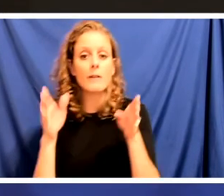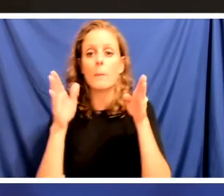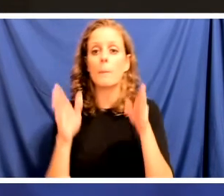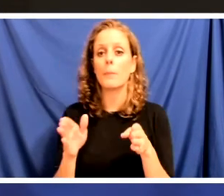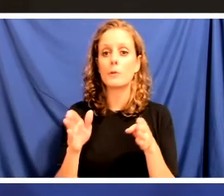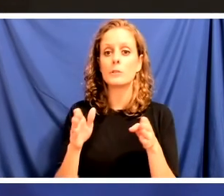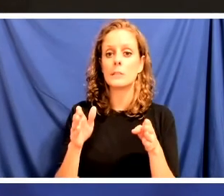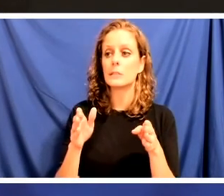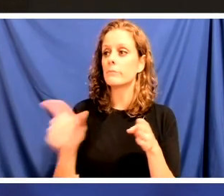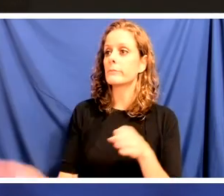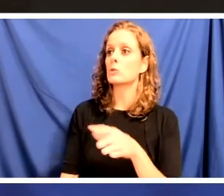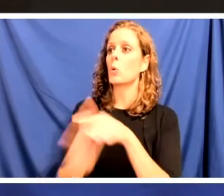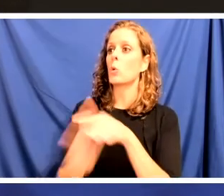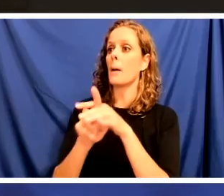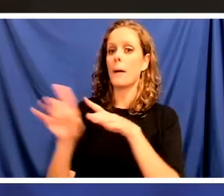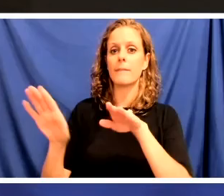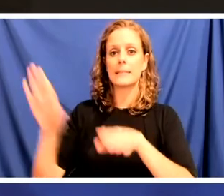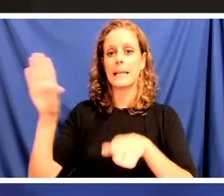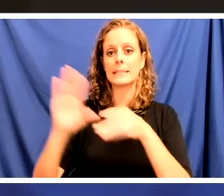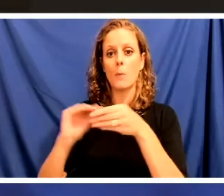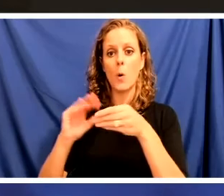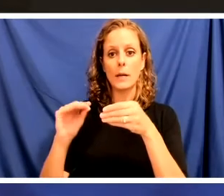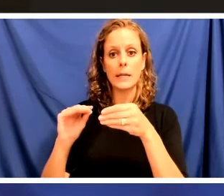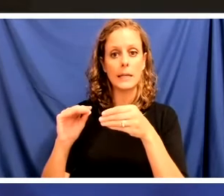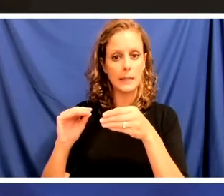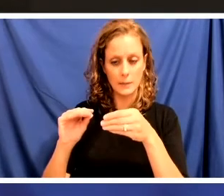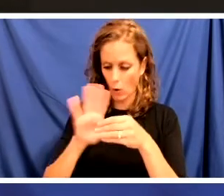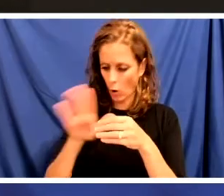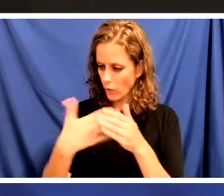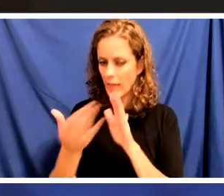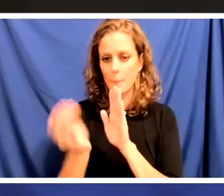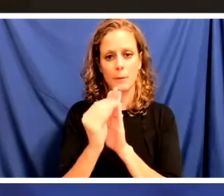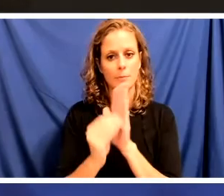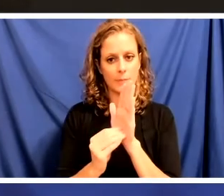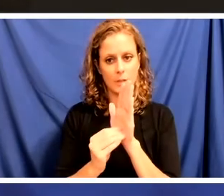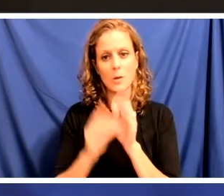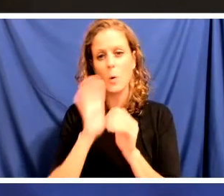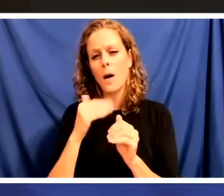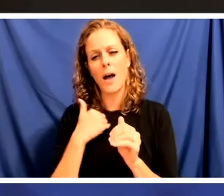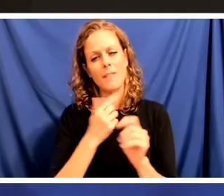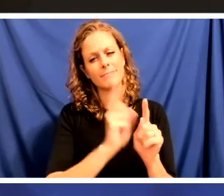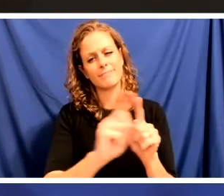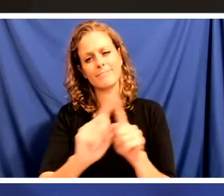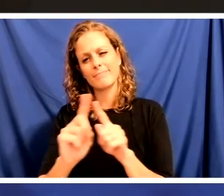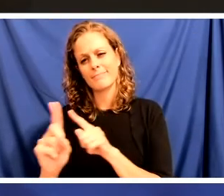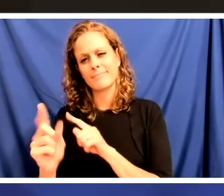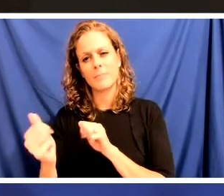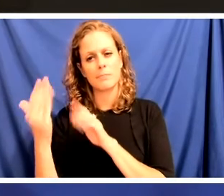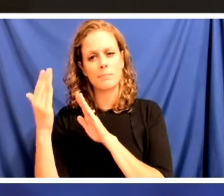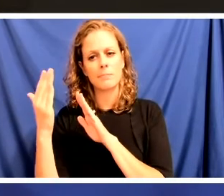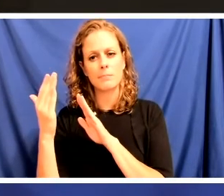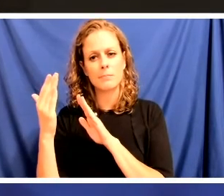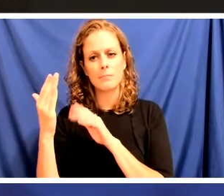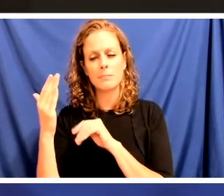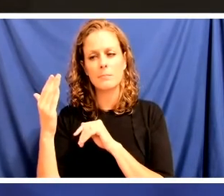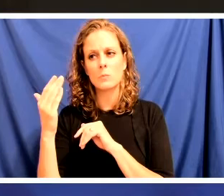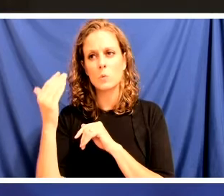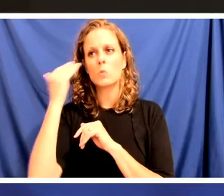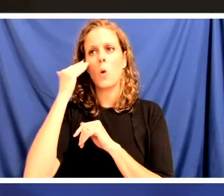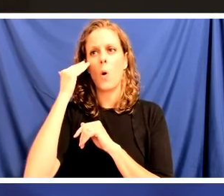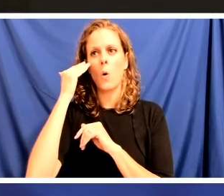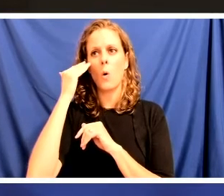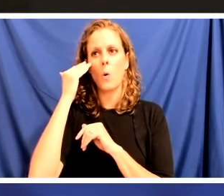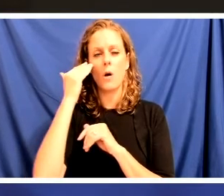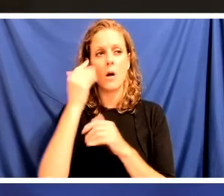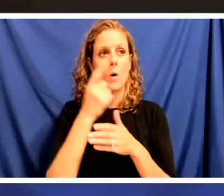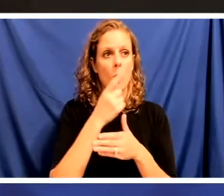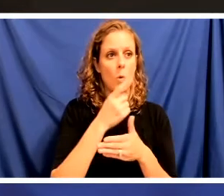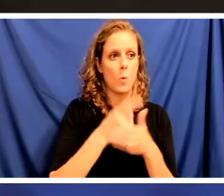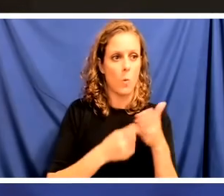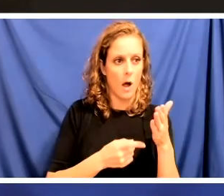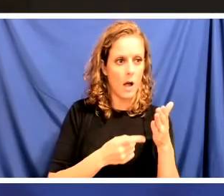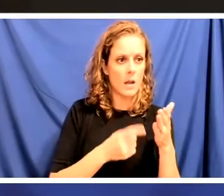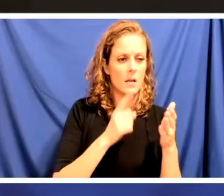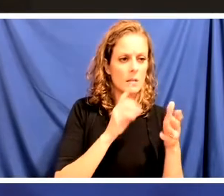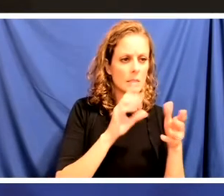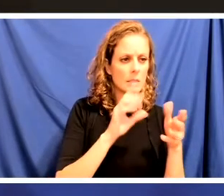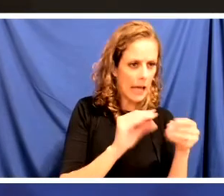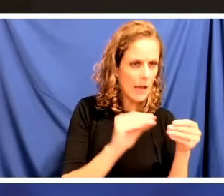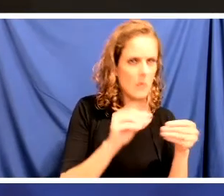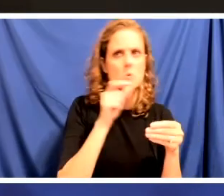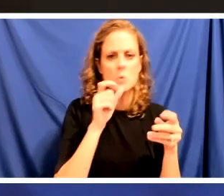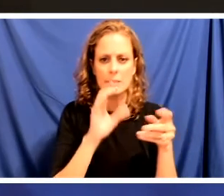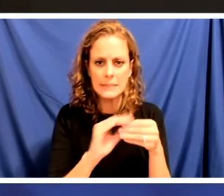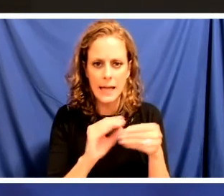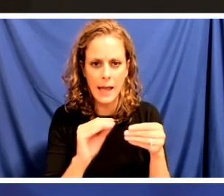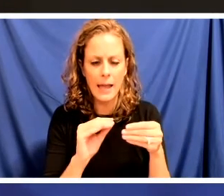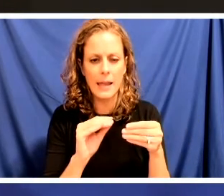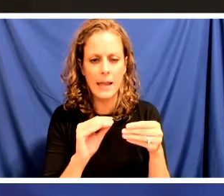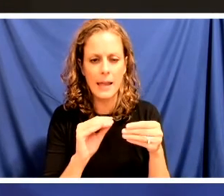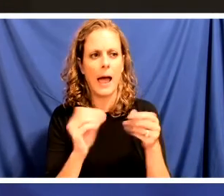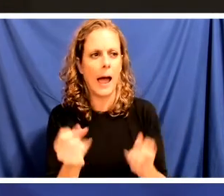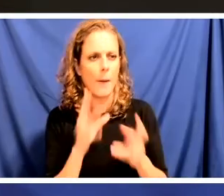SacGov: About communities of interest so ultimately you're going to have, I think, multiple outlets to to understand the history of why the final map appears the way it does in terms of preserving communities of interest.